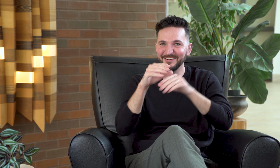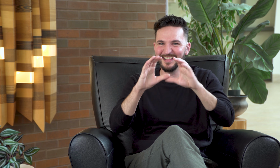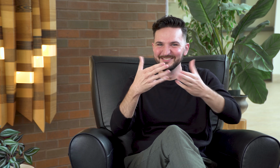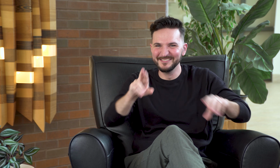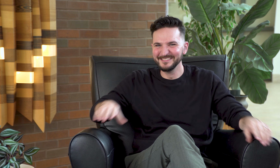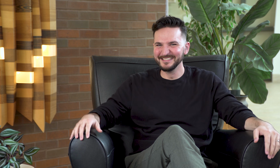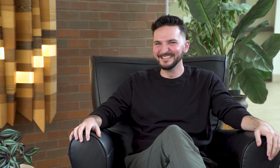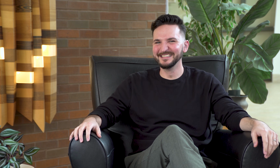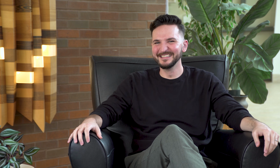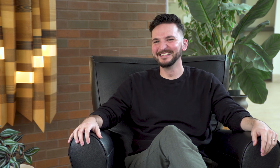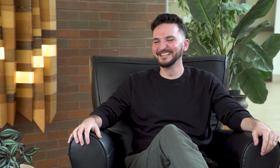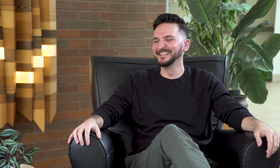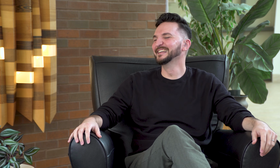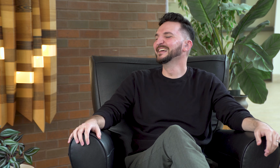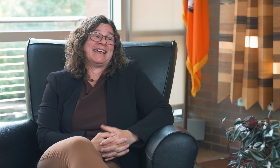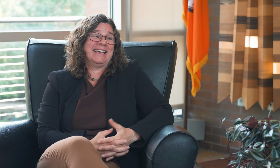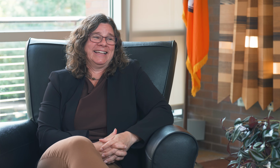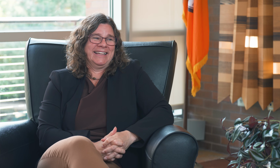Get Doctor Carrie Solomon for your class!